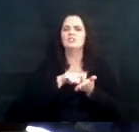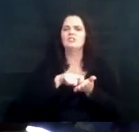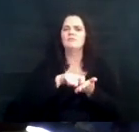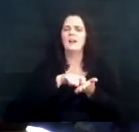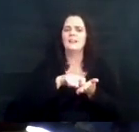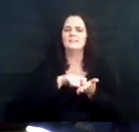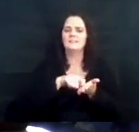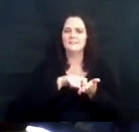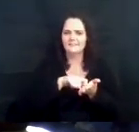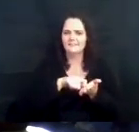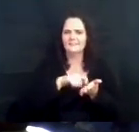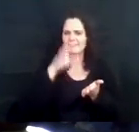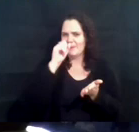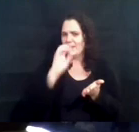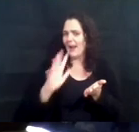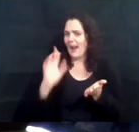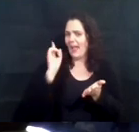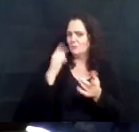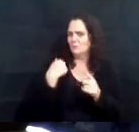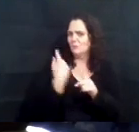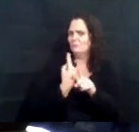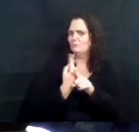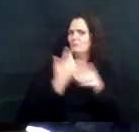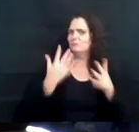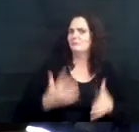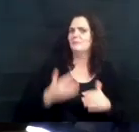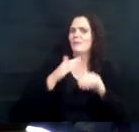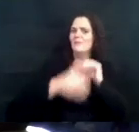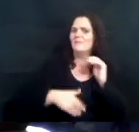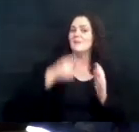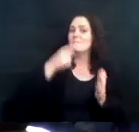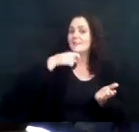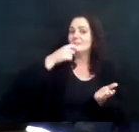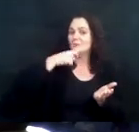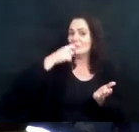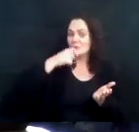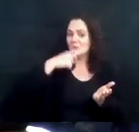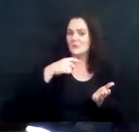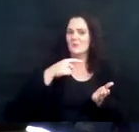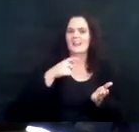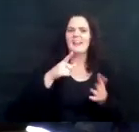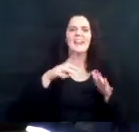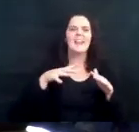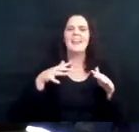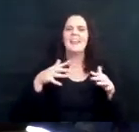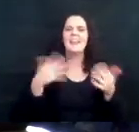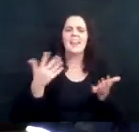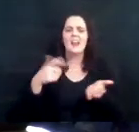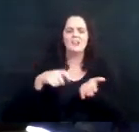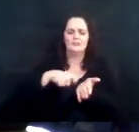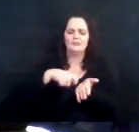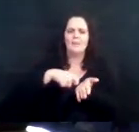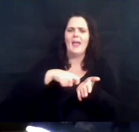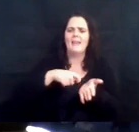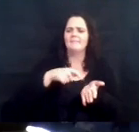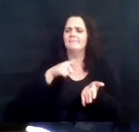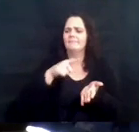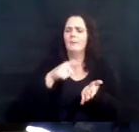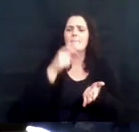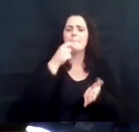here last week, we talked a lot about pencils but if you also have any type of an eraser or even if it's the eraser that's on the end of your pencil or any